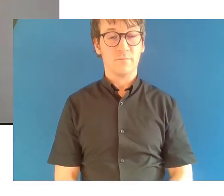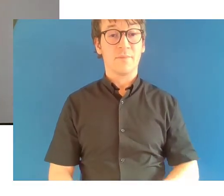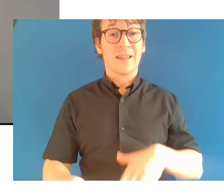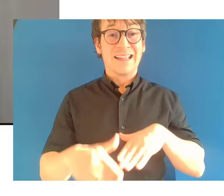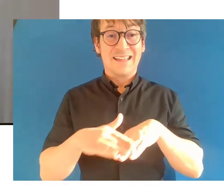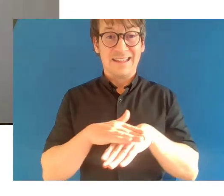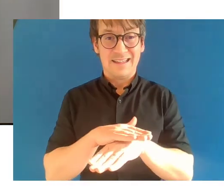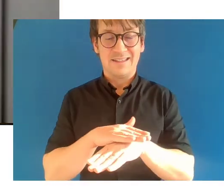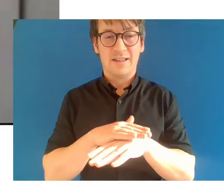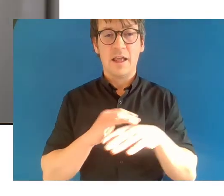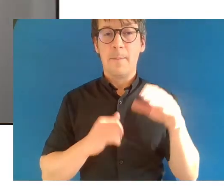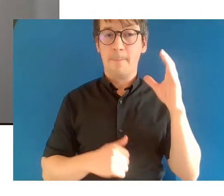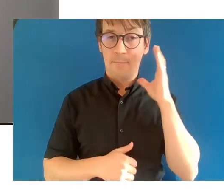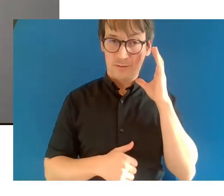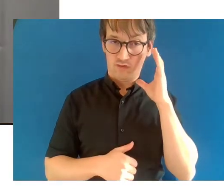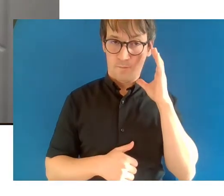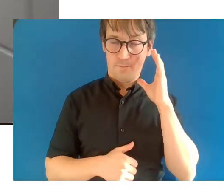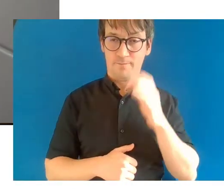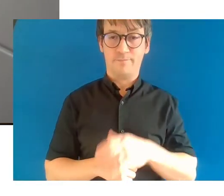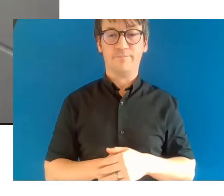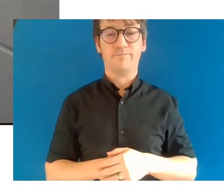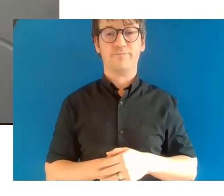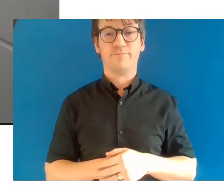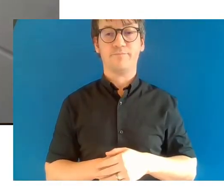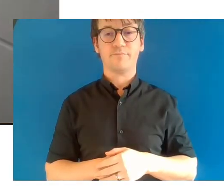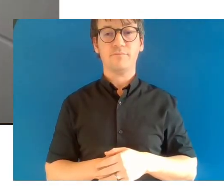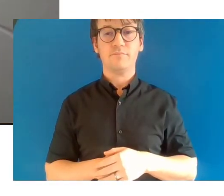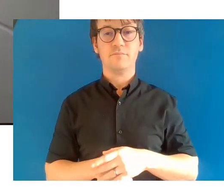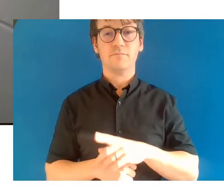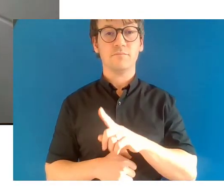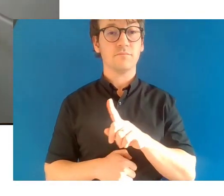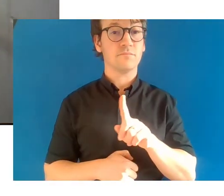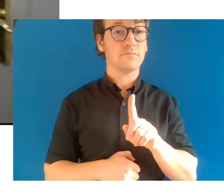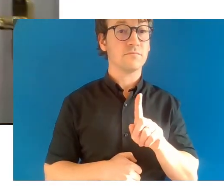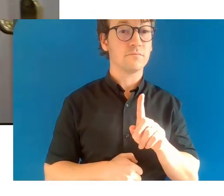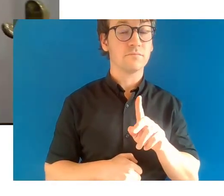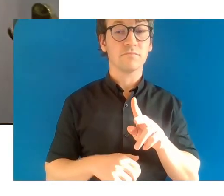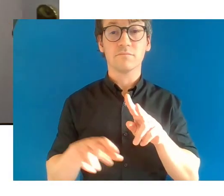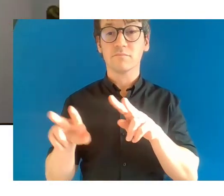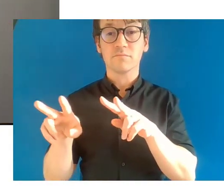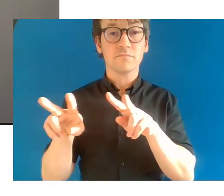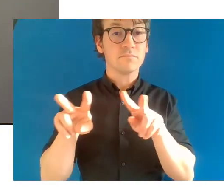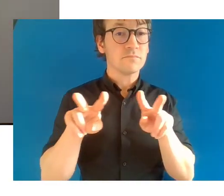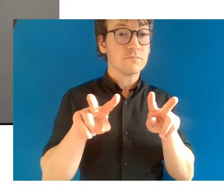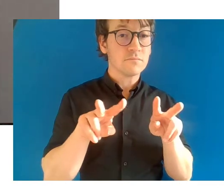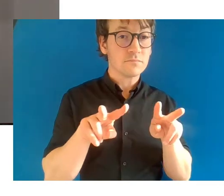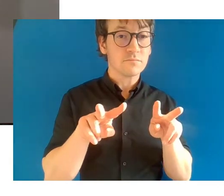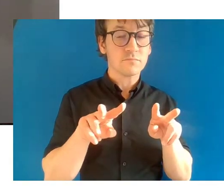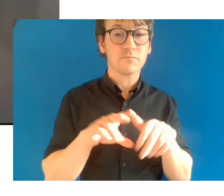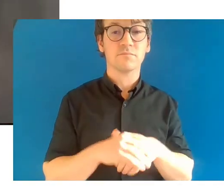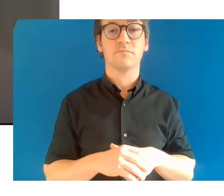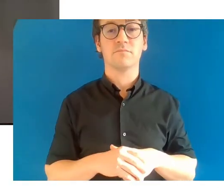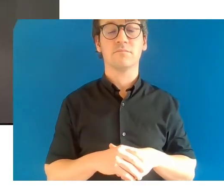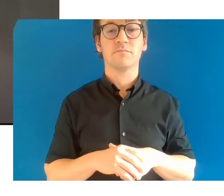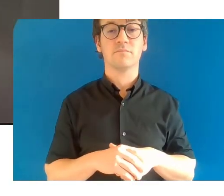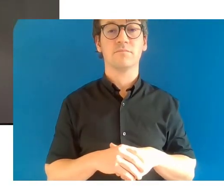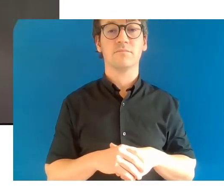So making our way into the bedroom. Just going to go a bit closer so we can get a good view.